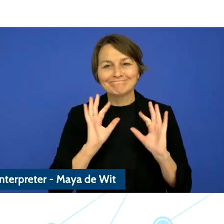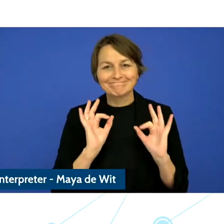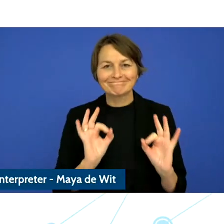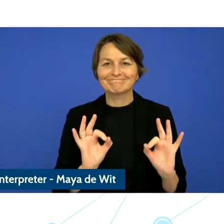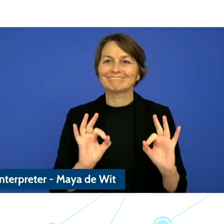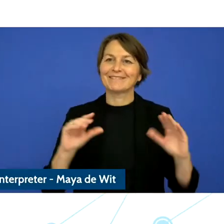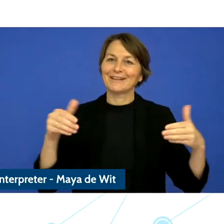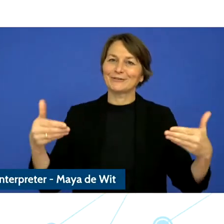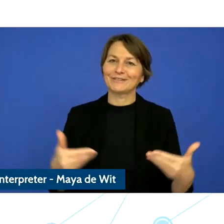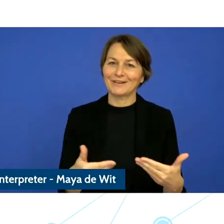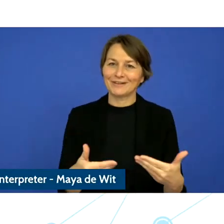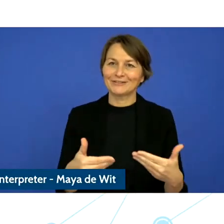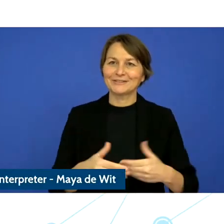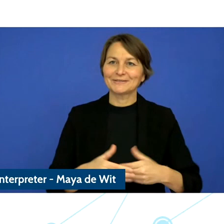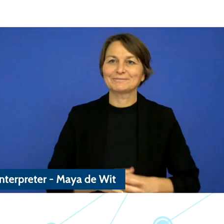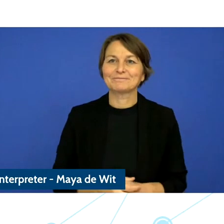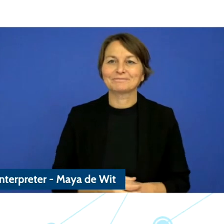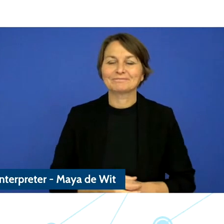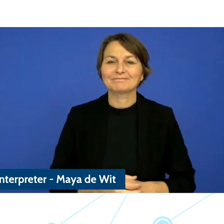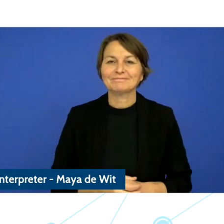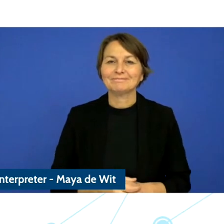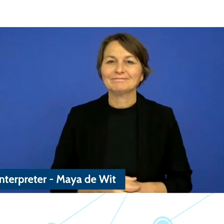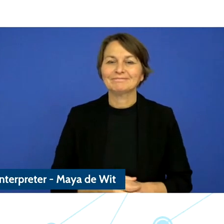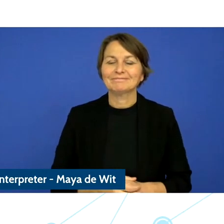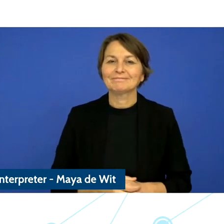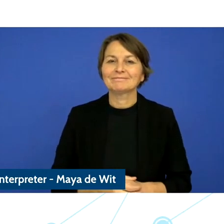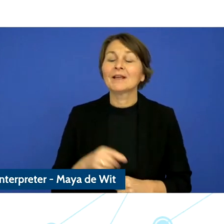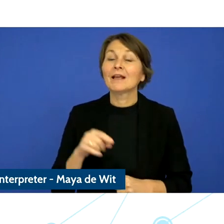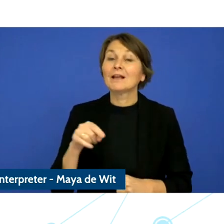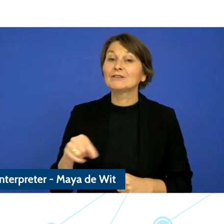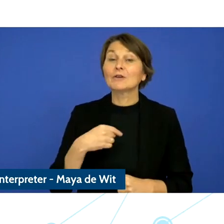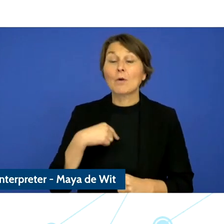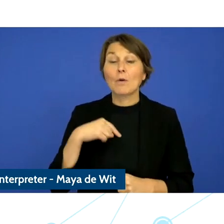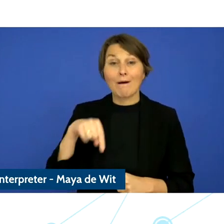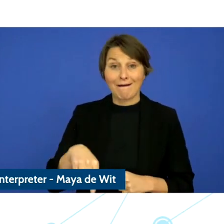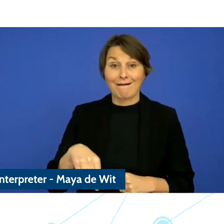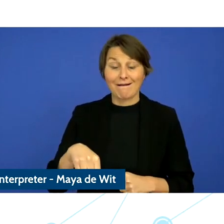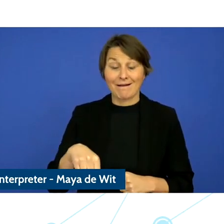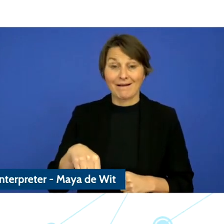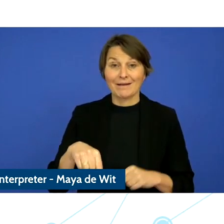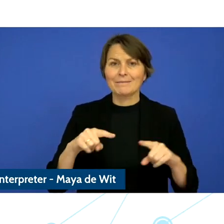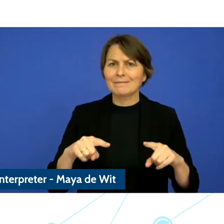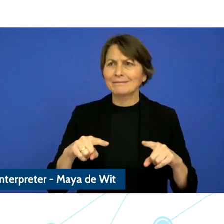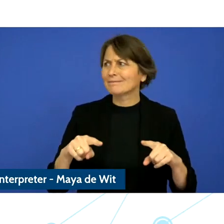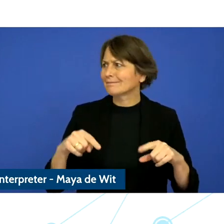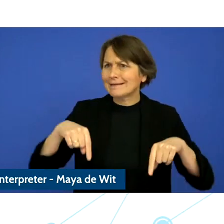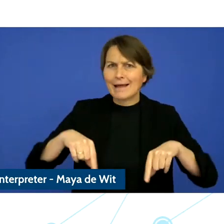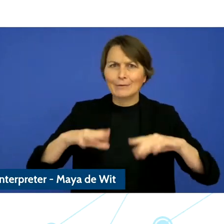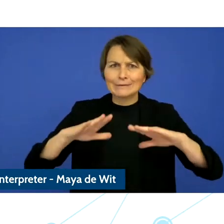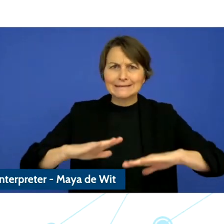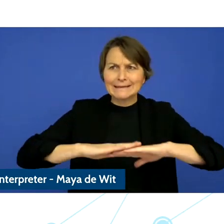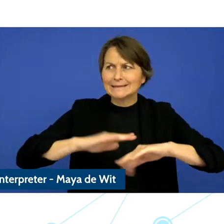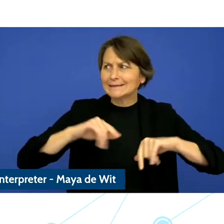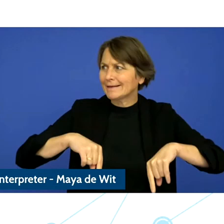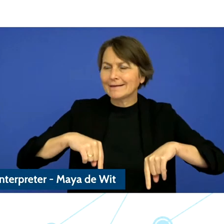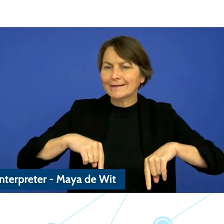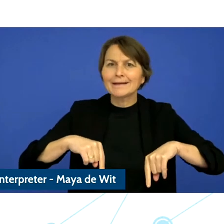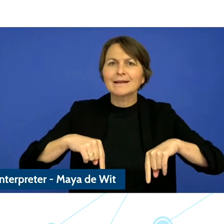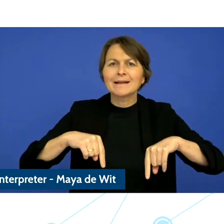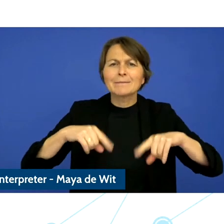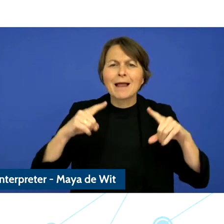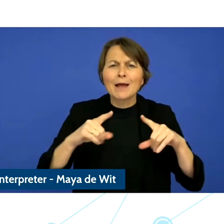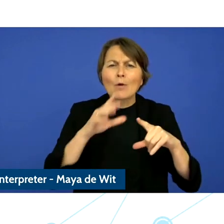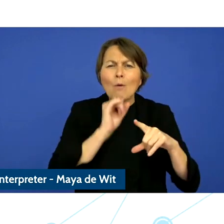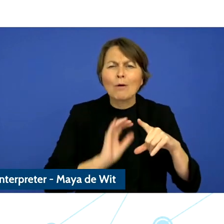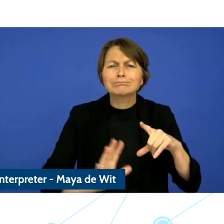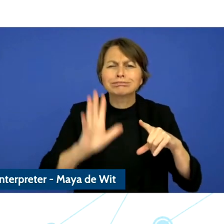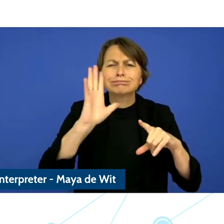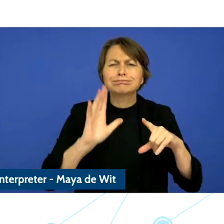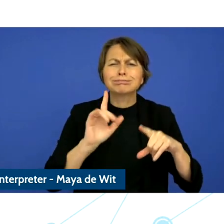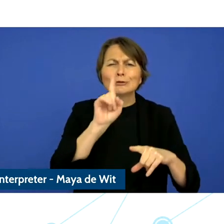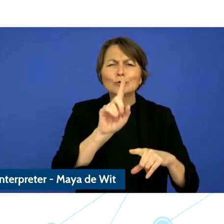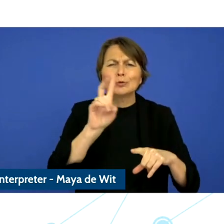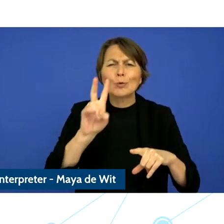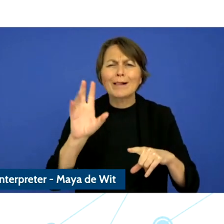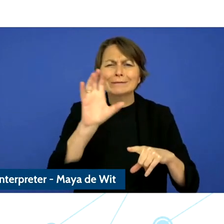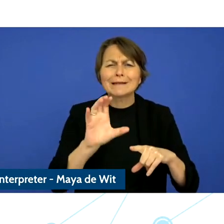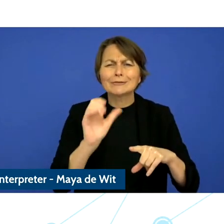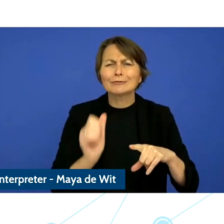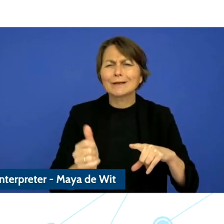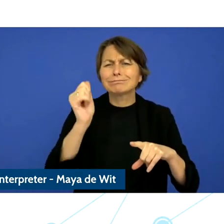And I'm reporting actually from a 12th century monastery in and so I'm not in my